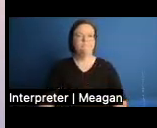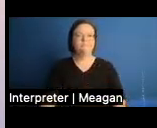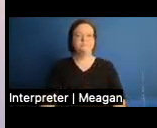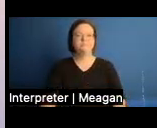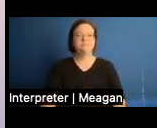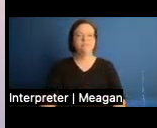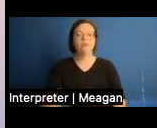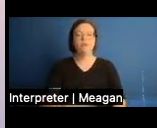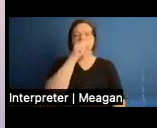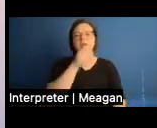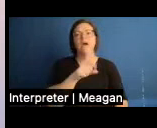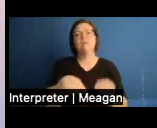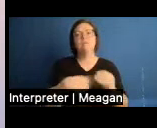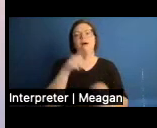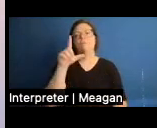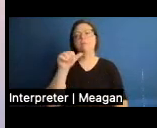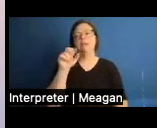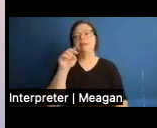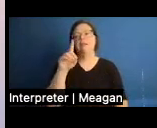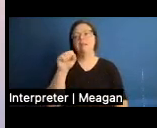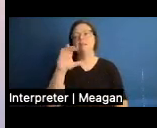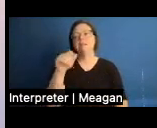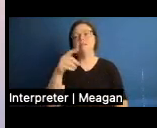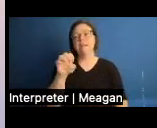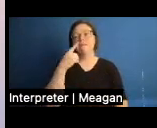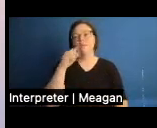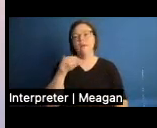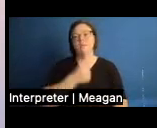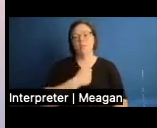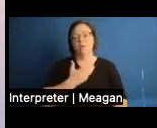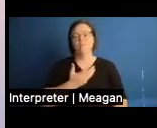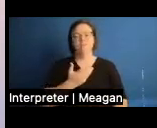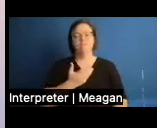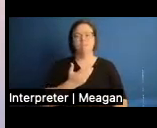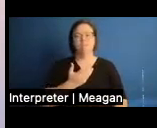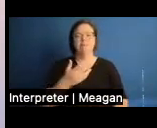love about the landscape of a poem is, in a lot of ways, it's actually tied to voice like